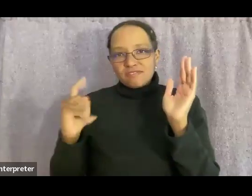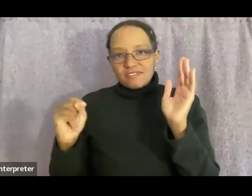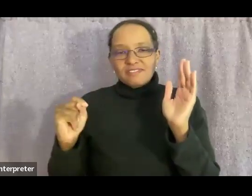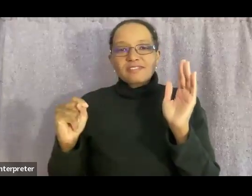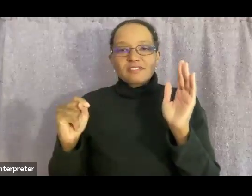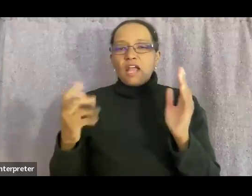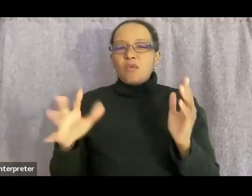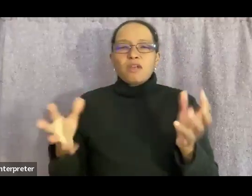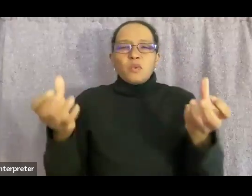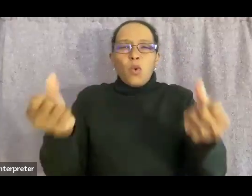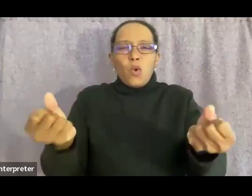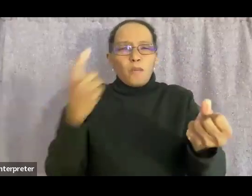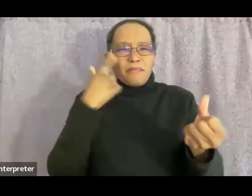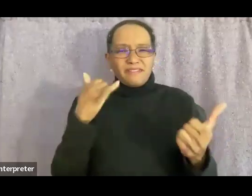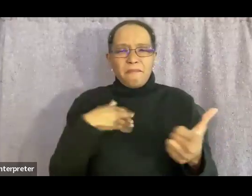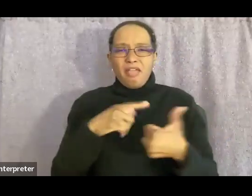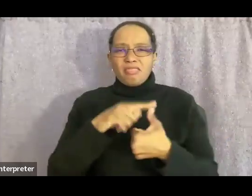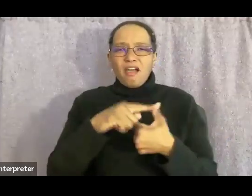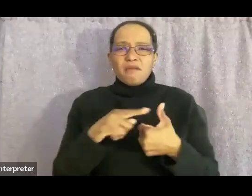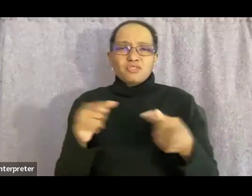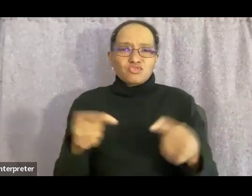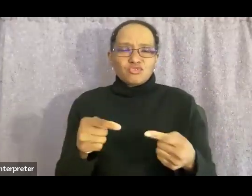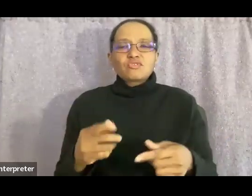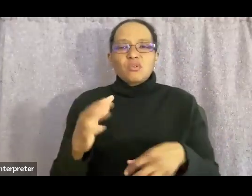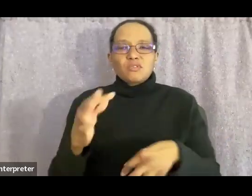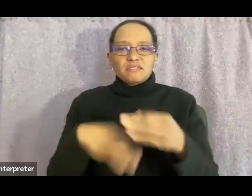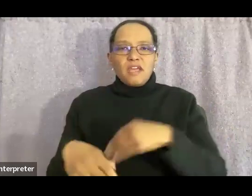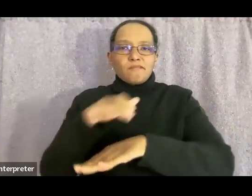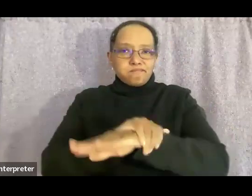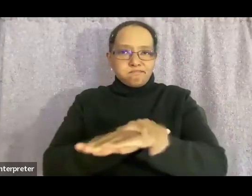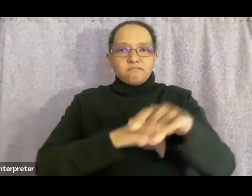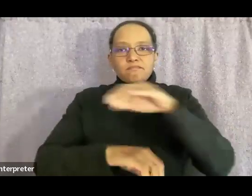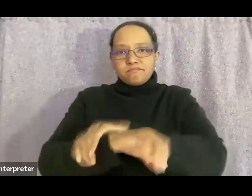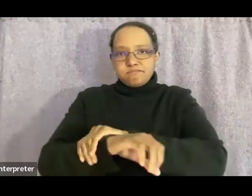All righty, the first thing we're going to do is rows.